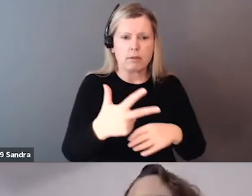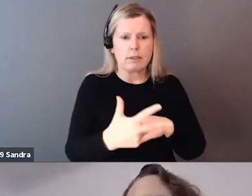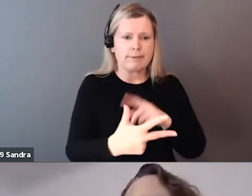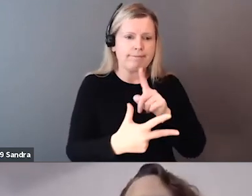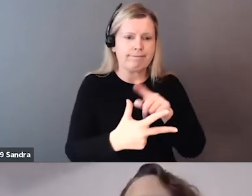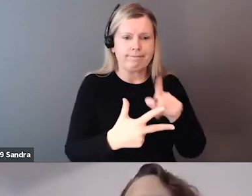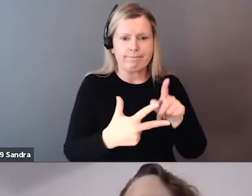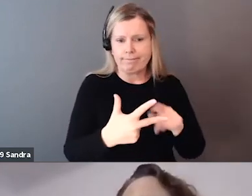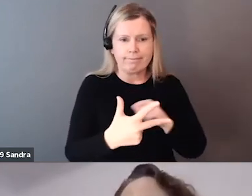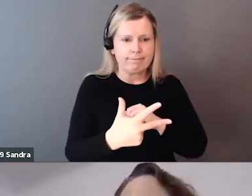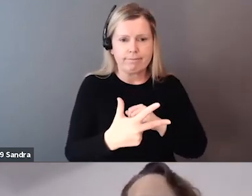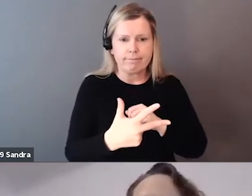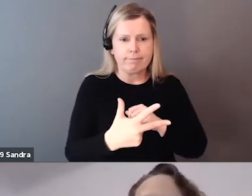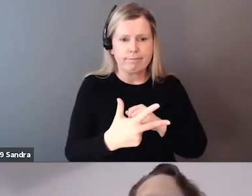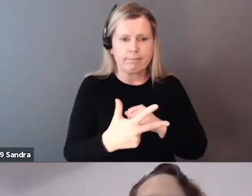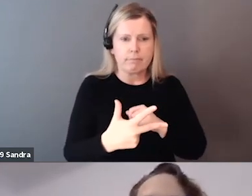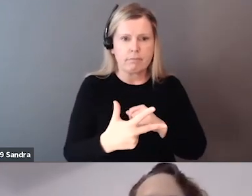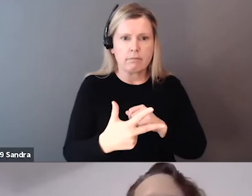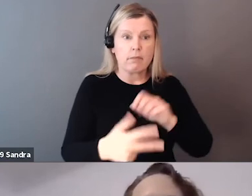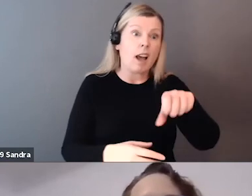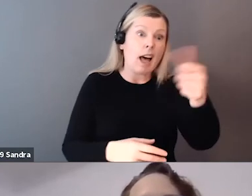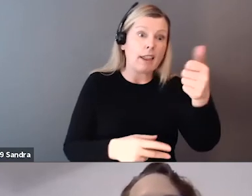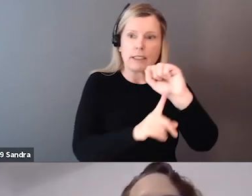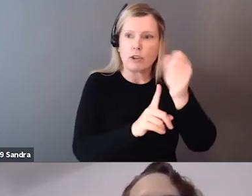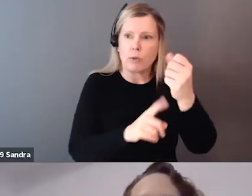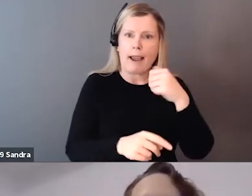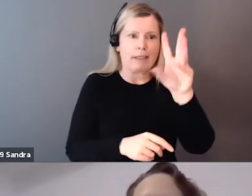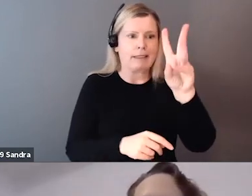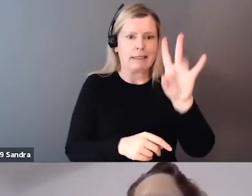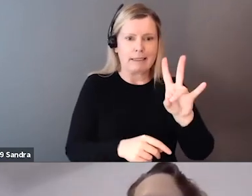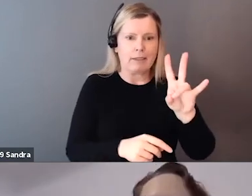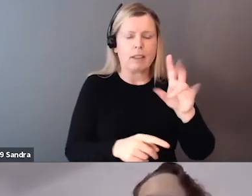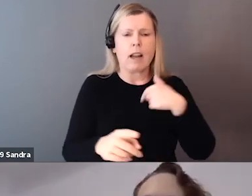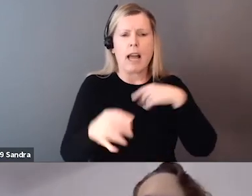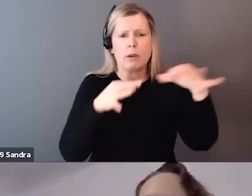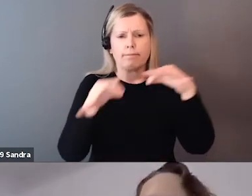have six or seven alternate routes. I'll just read through the description of the roadblocks, just to